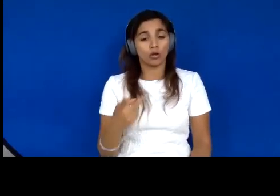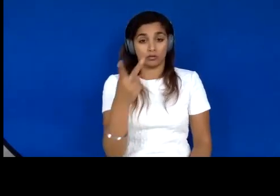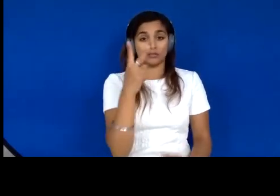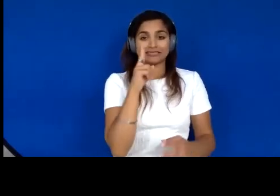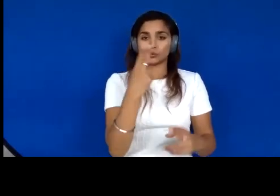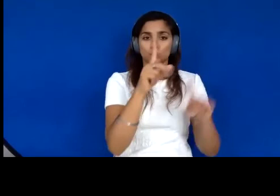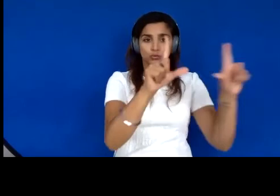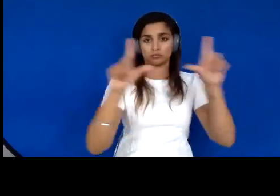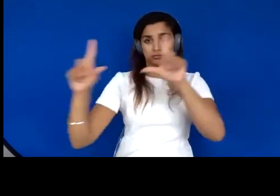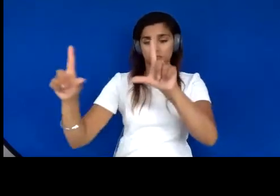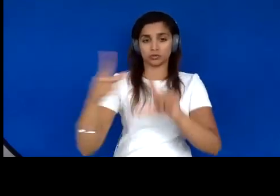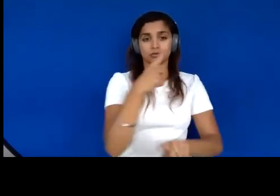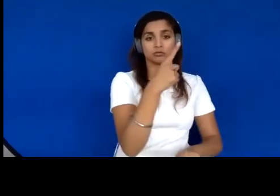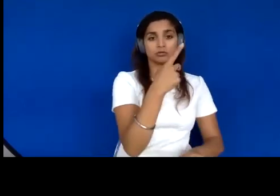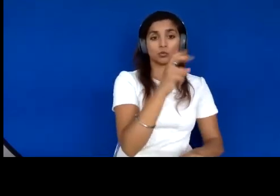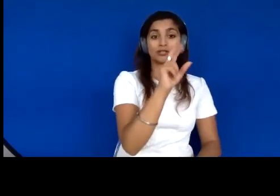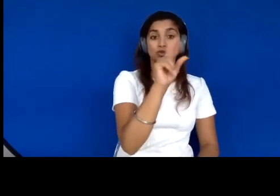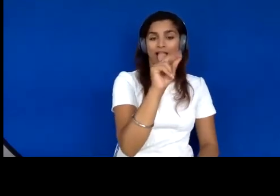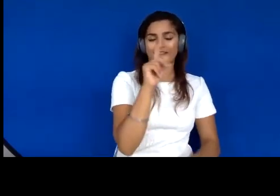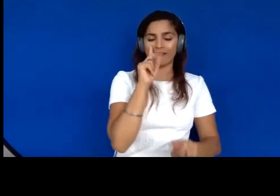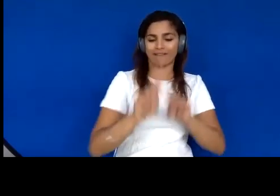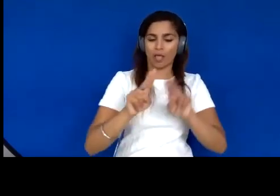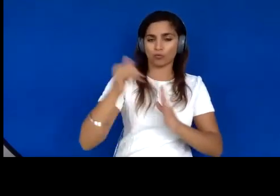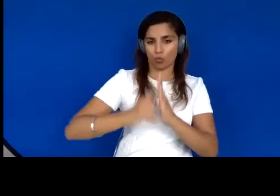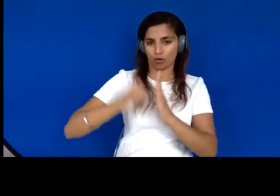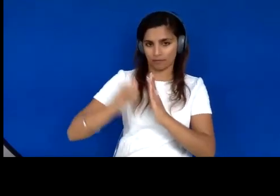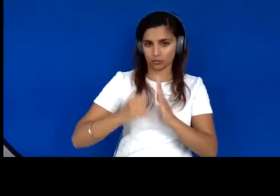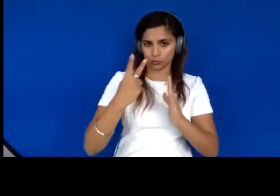evaluation document may aim to demonstrate the supposed diversity